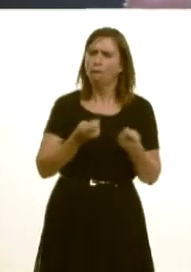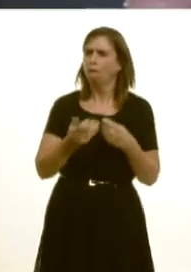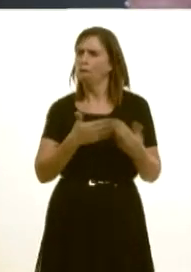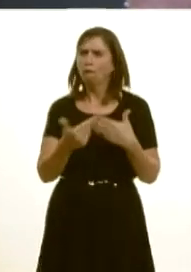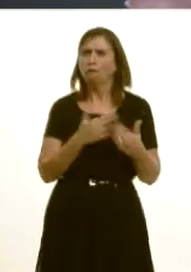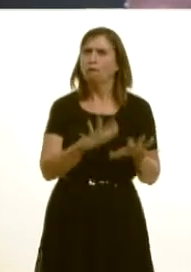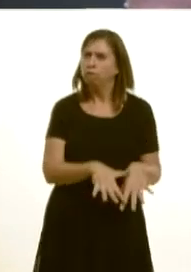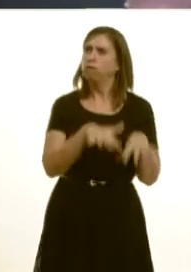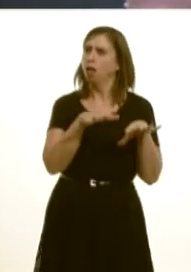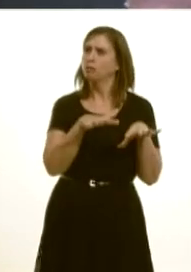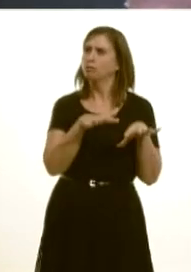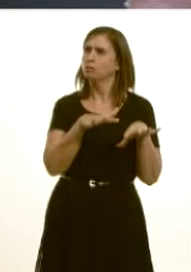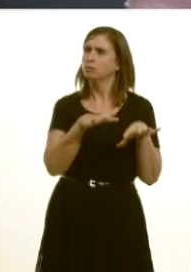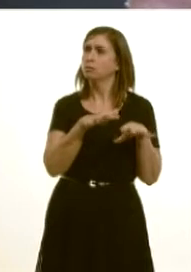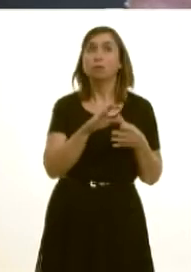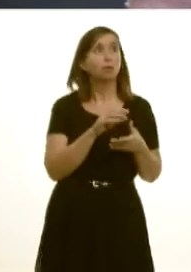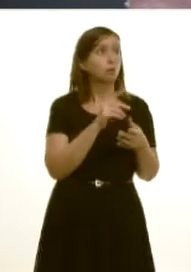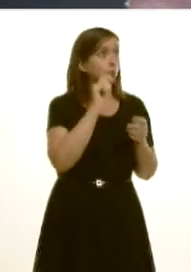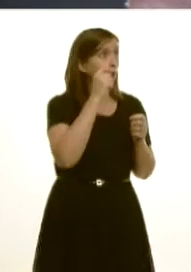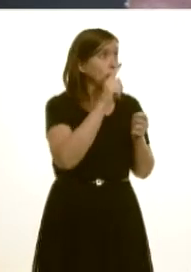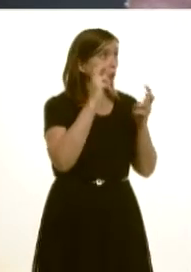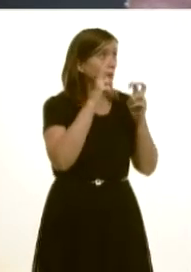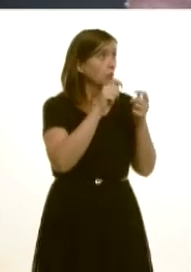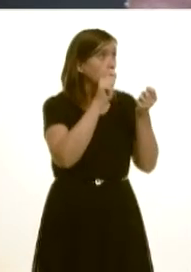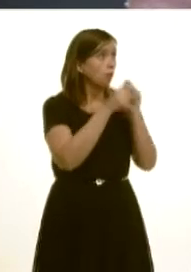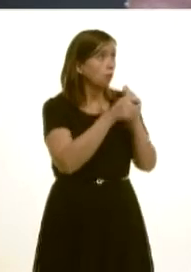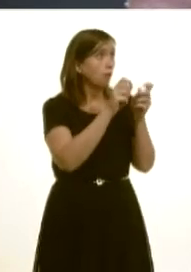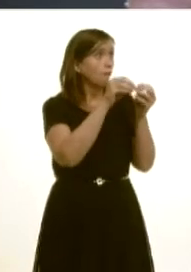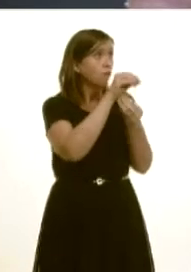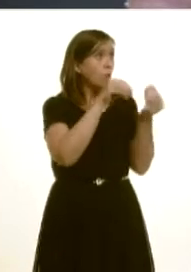instances, but then refuses to actually look at changing the funding formula. May I ask